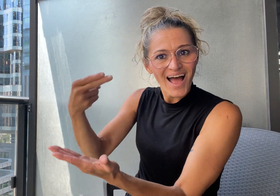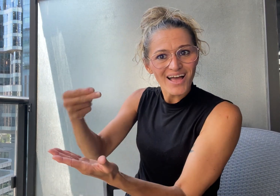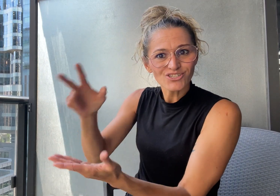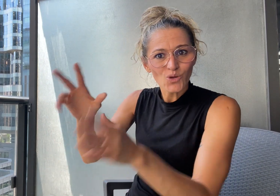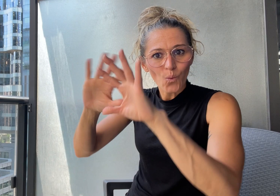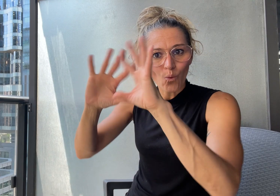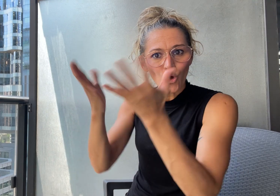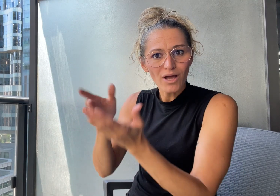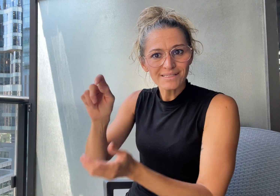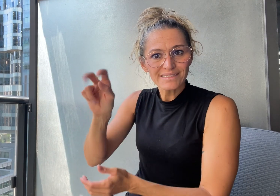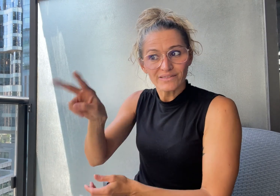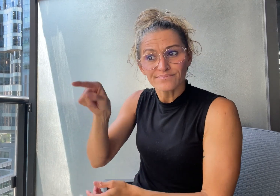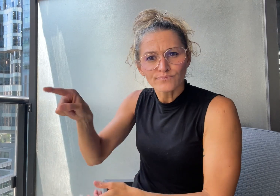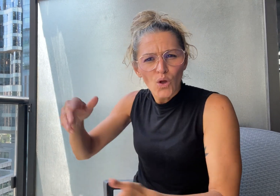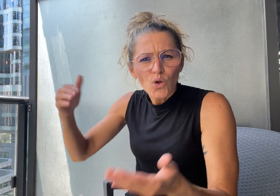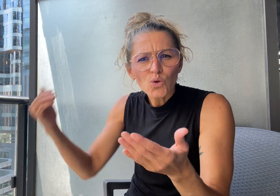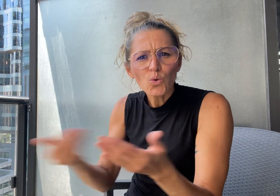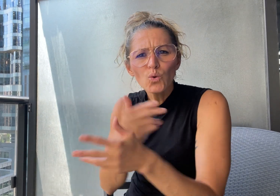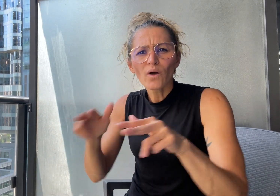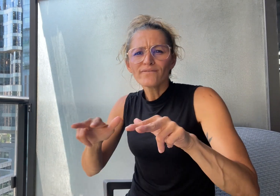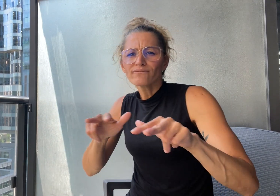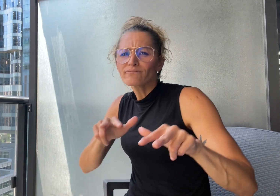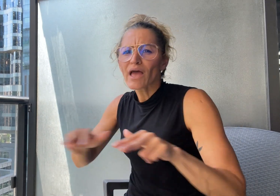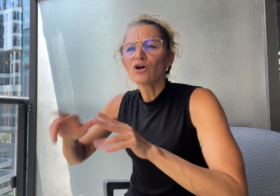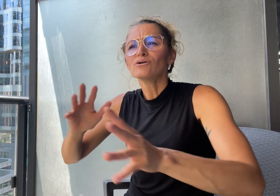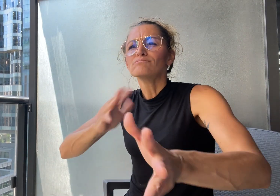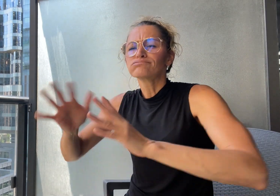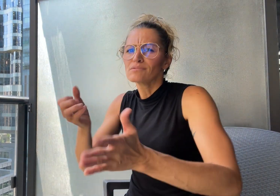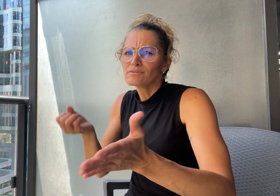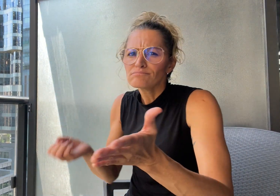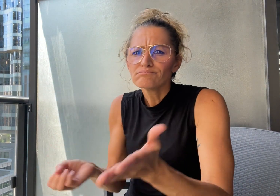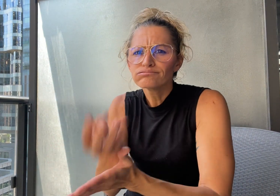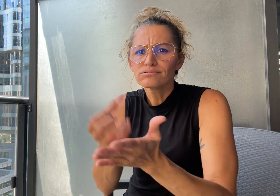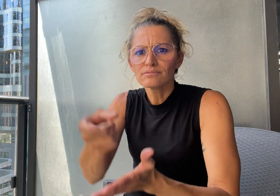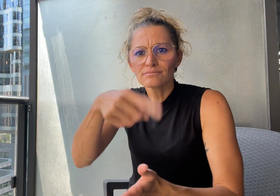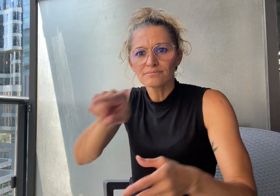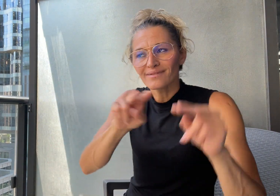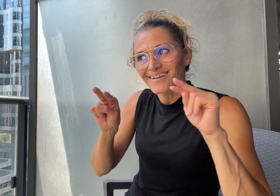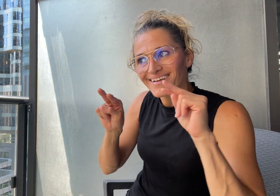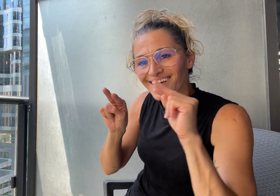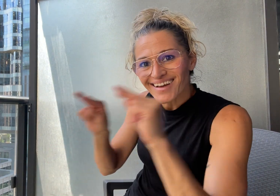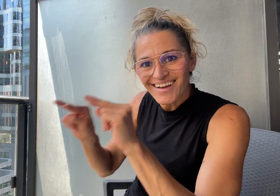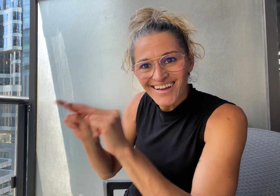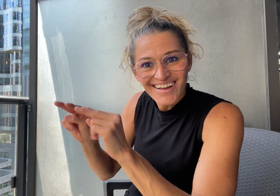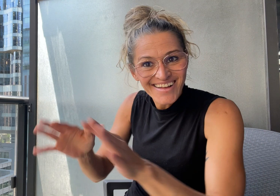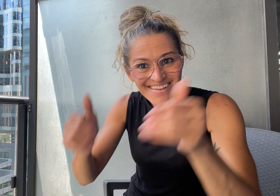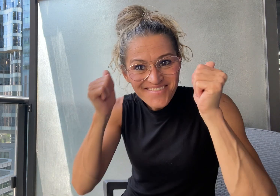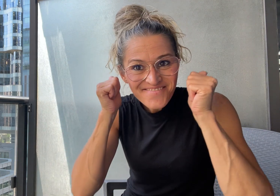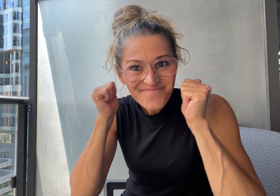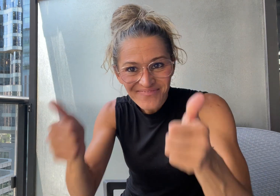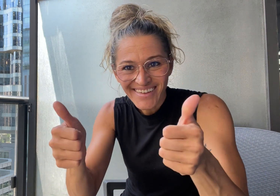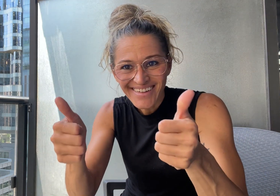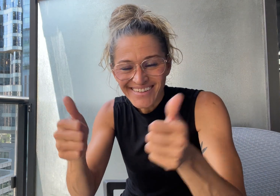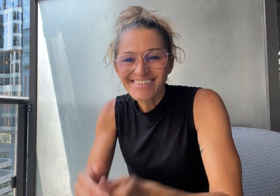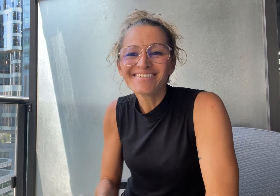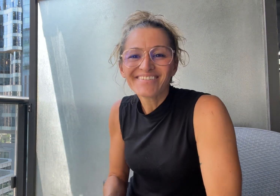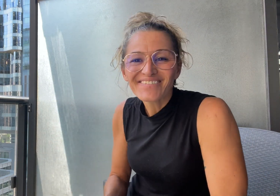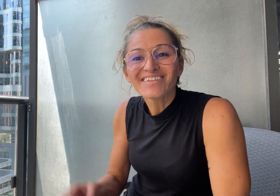H3 World TV to get new video updates!